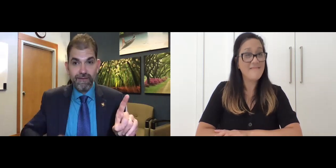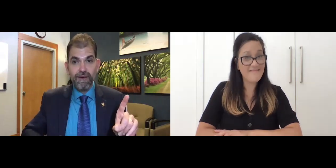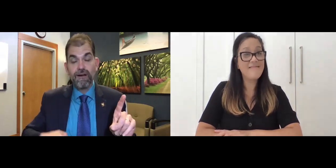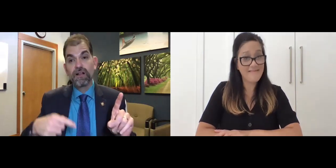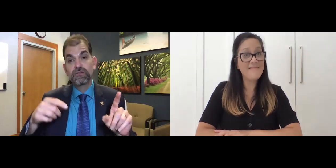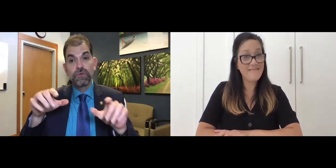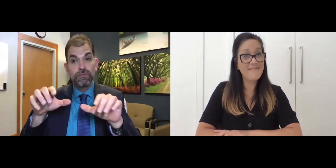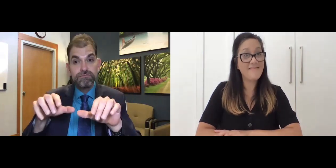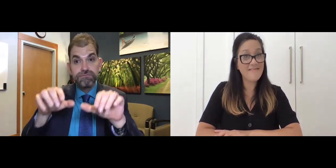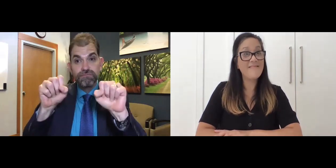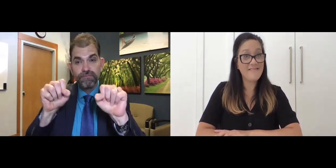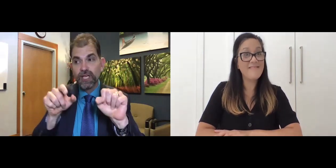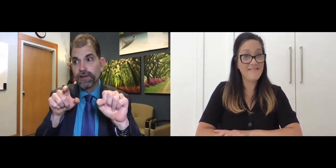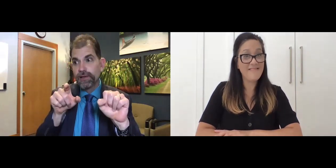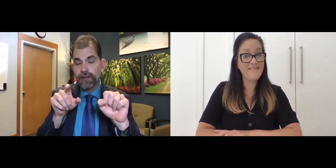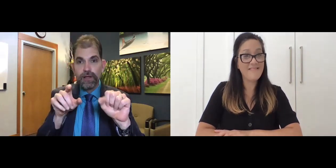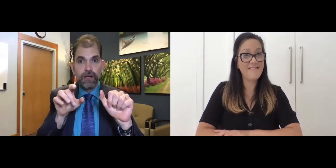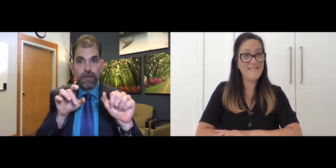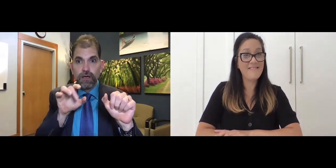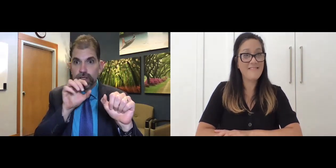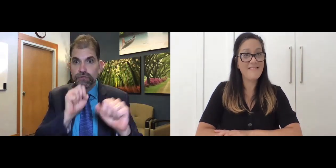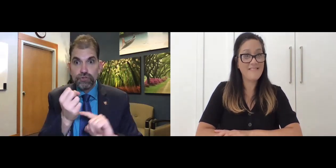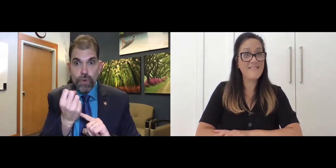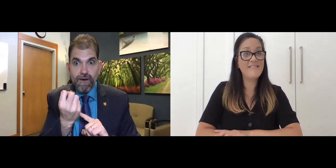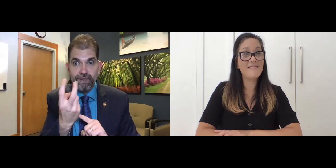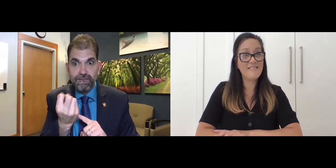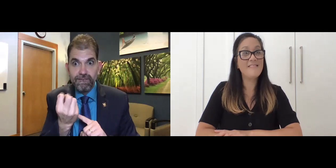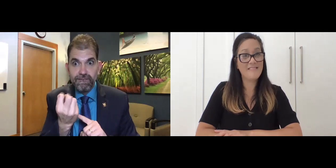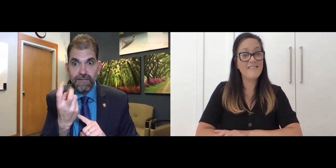or from China. They were so excited to adopt